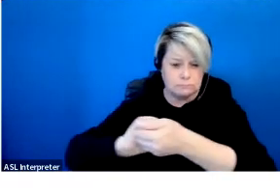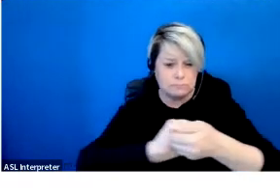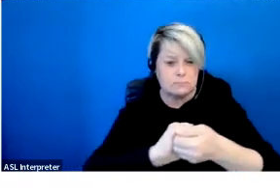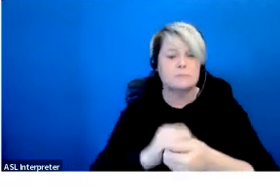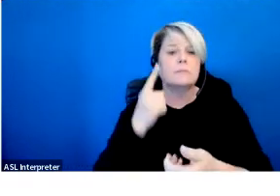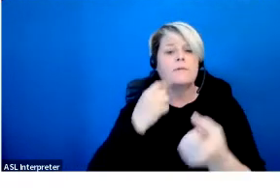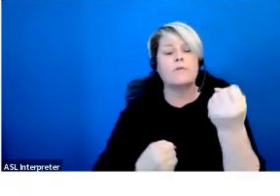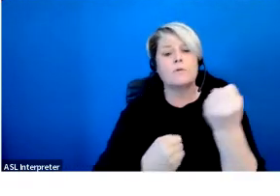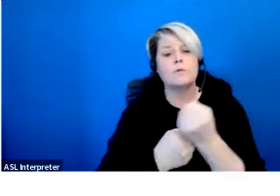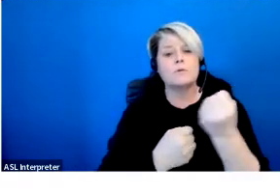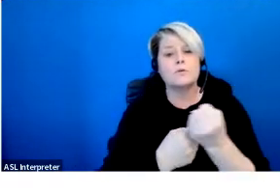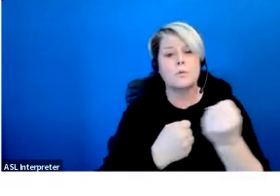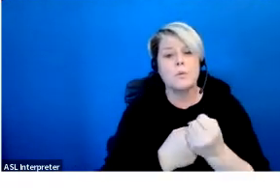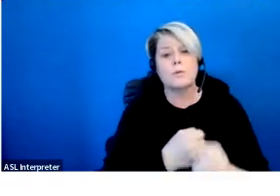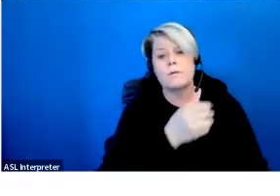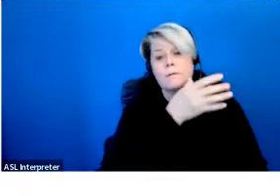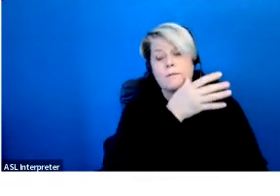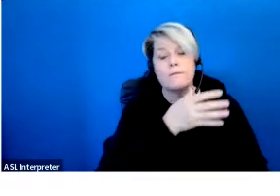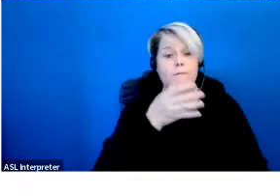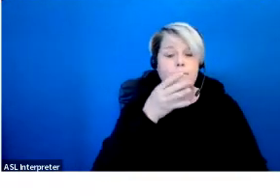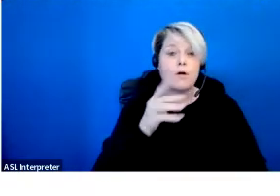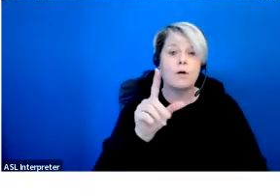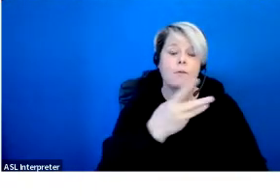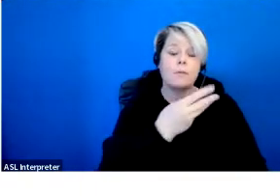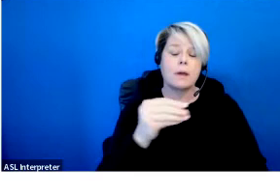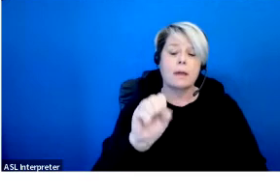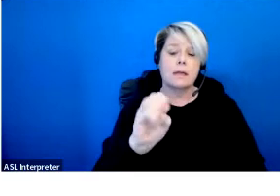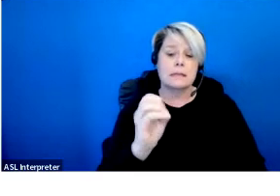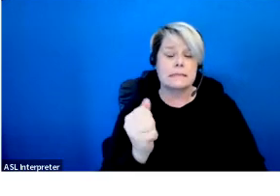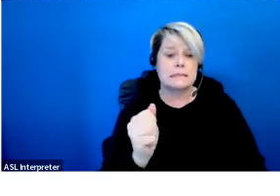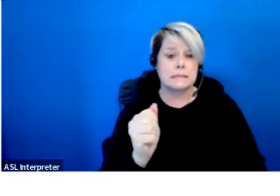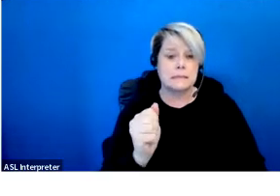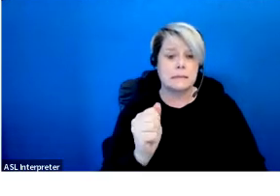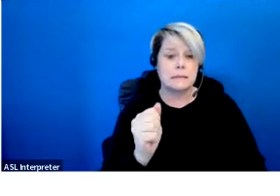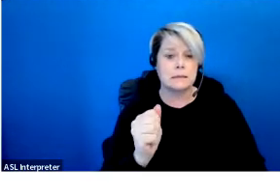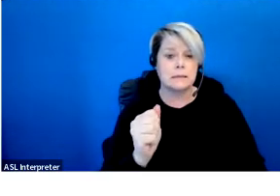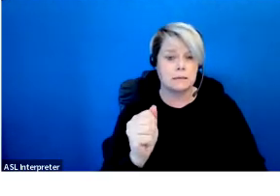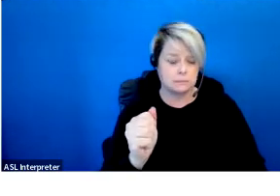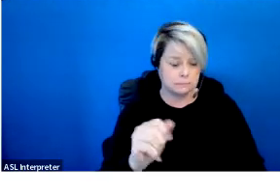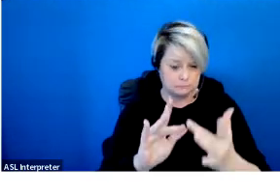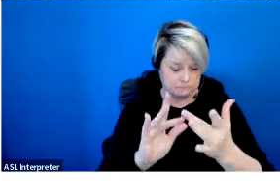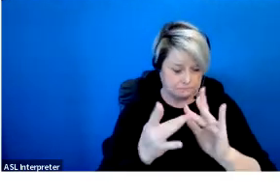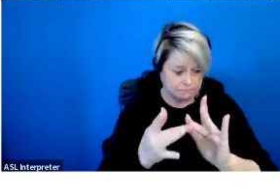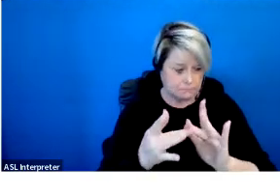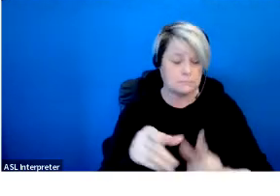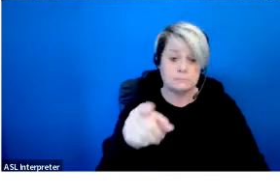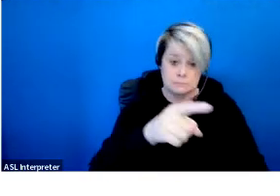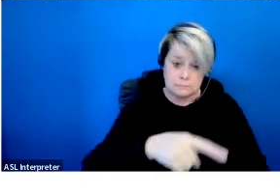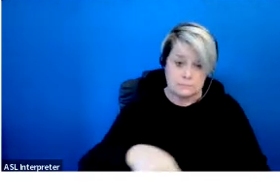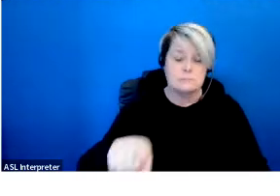university is one of the sectors we work closely with. In that we support the work of farm and sea to